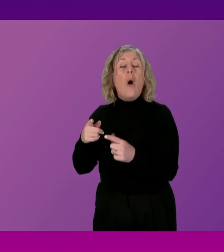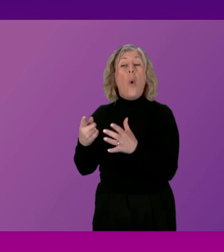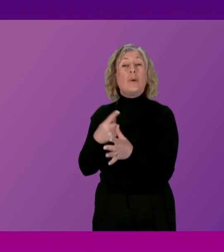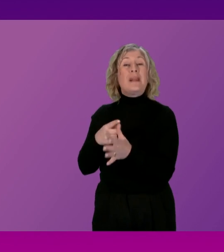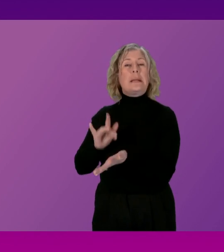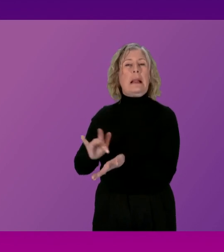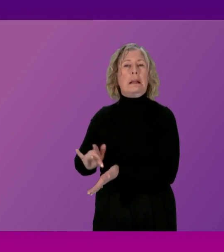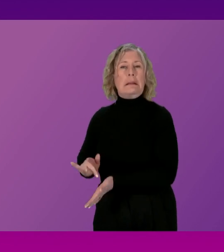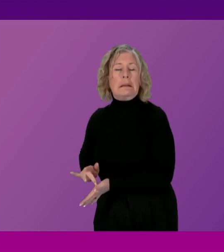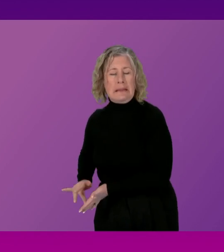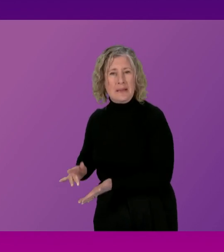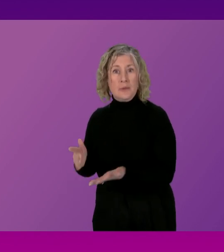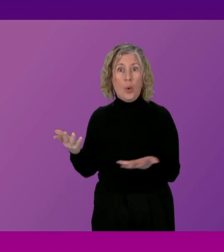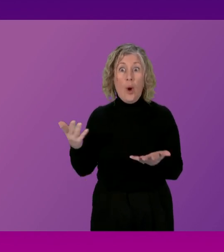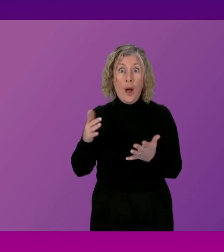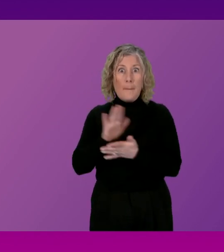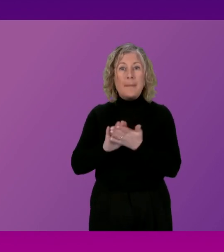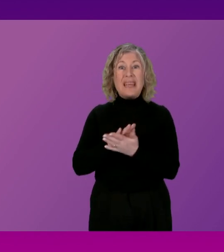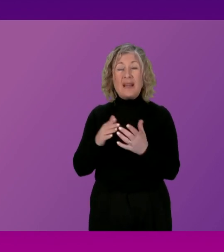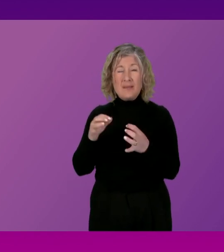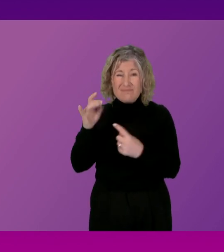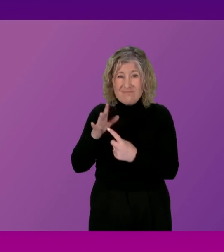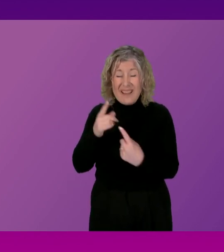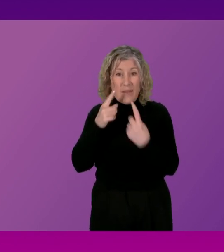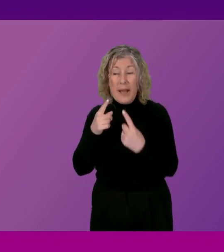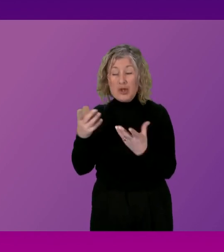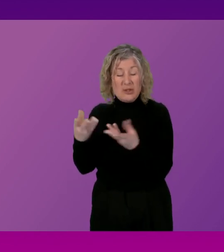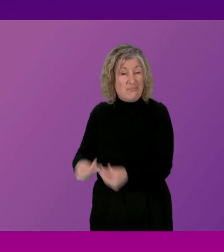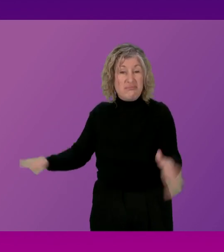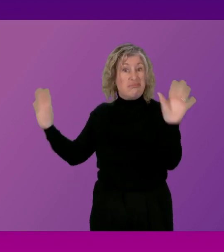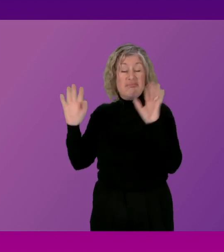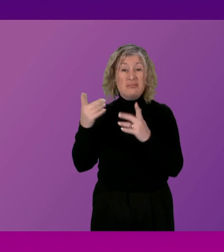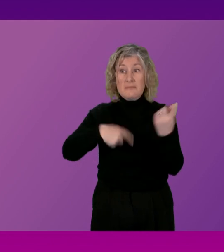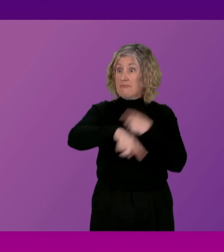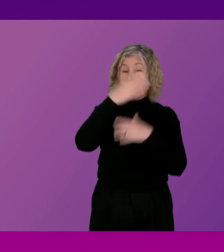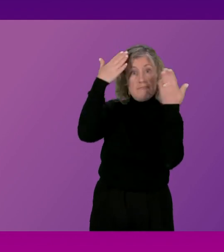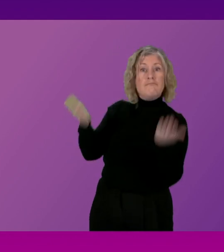uncomfortable information may be lost, never to see the light of day.